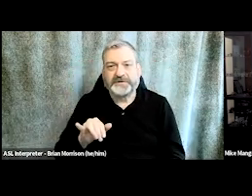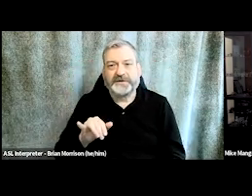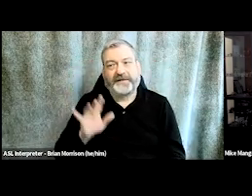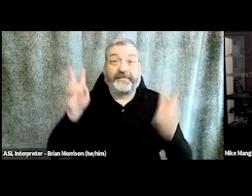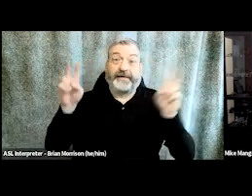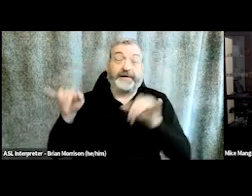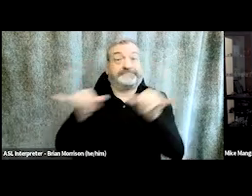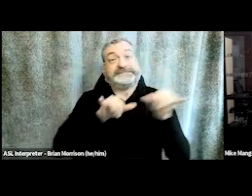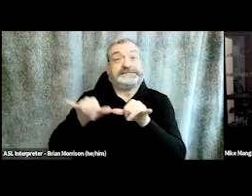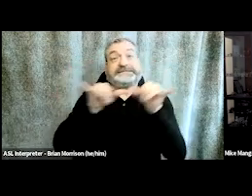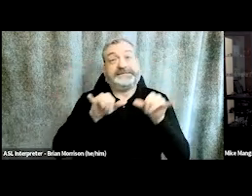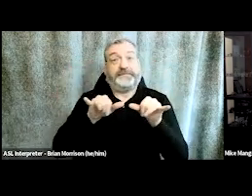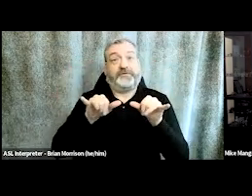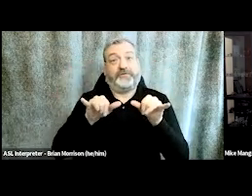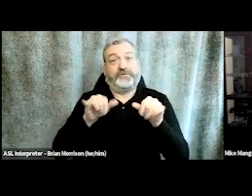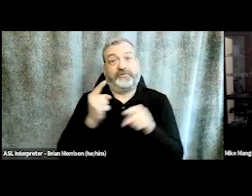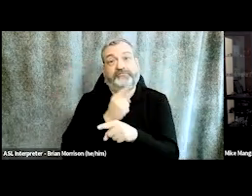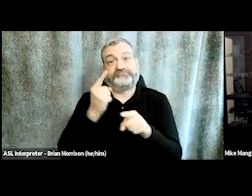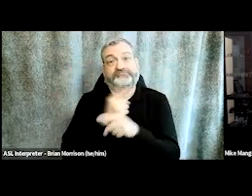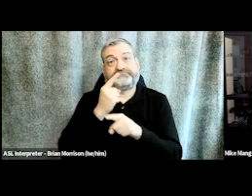organizations and corporations are trying to achieve.